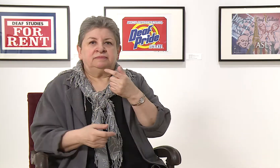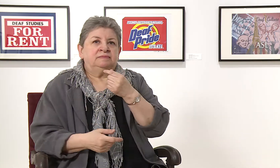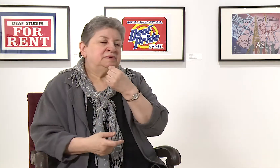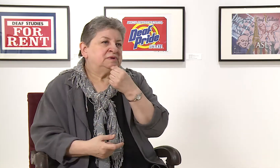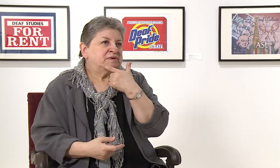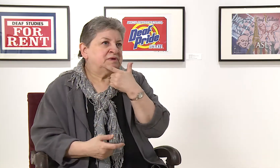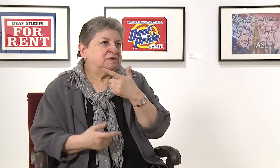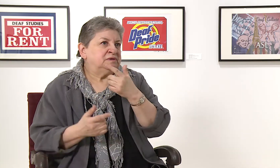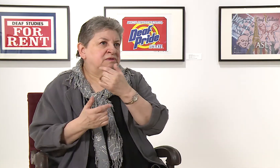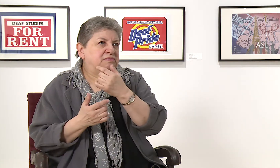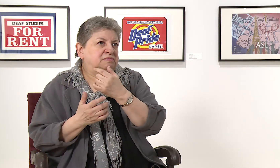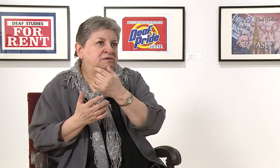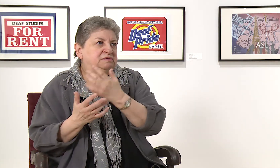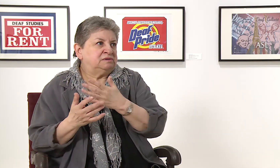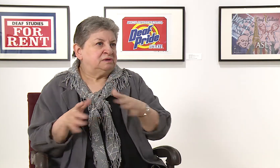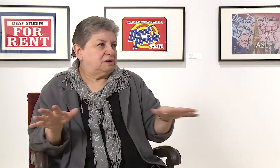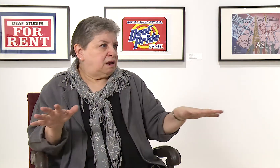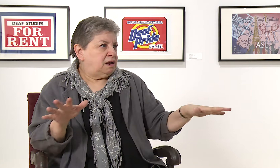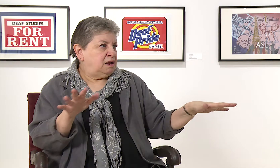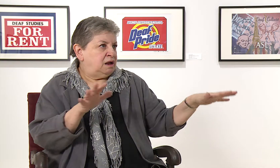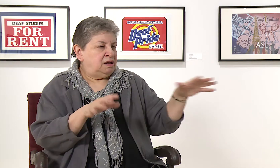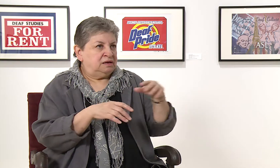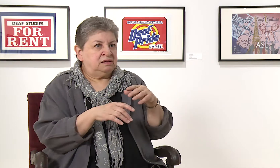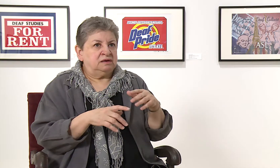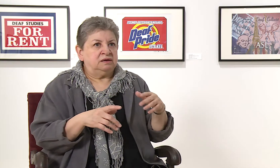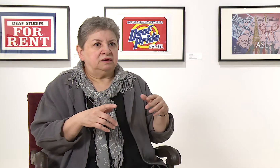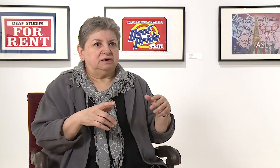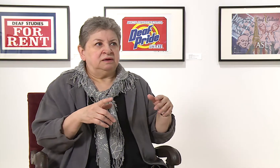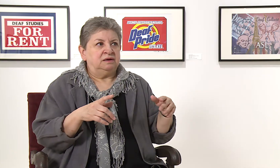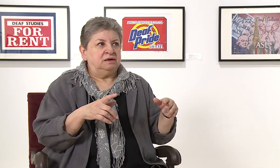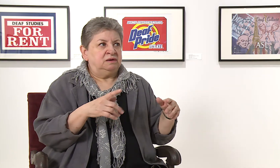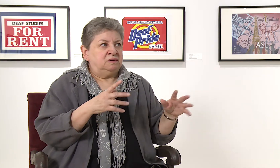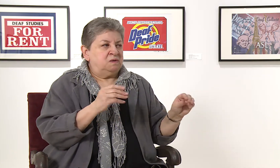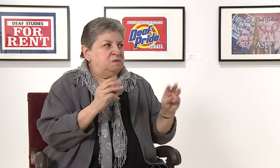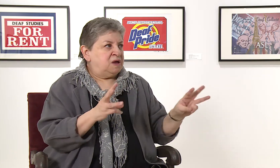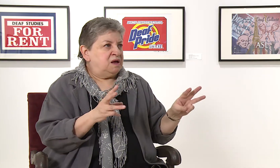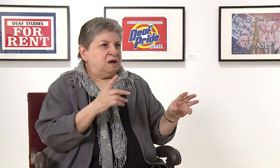artists from the gay and lesbian community.